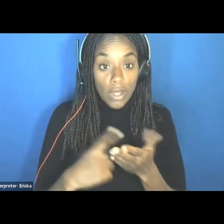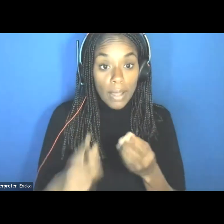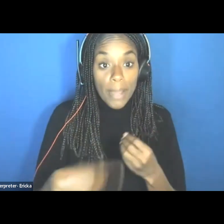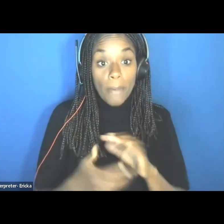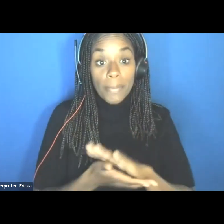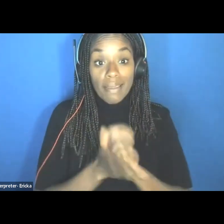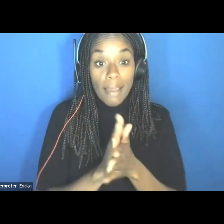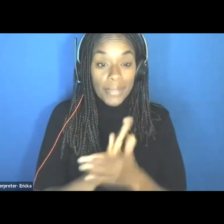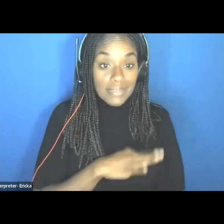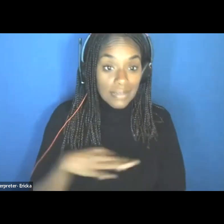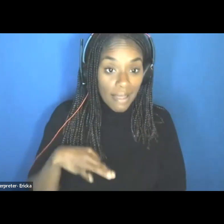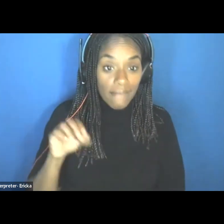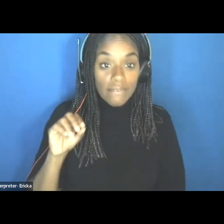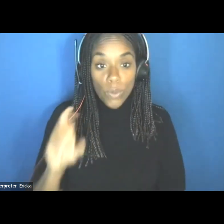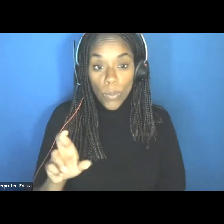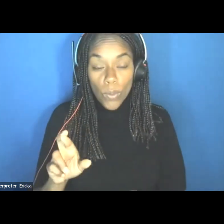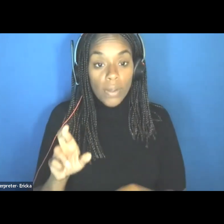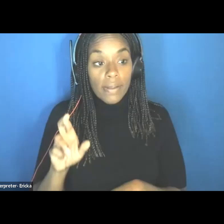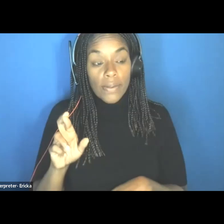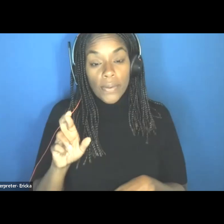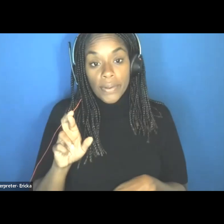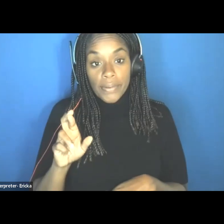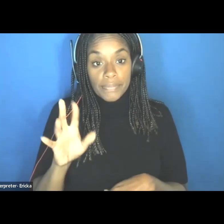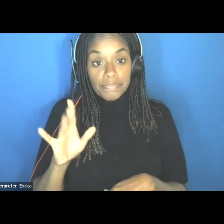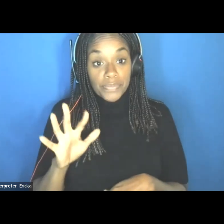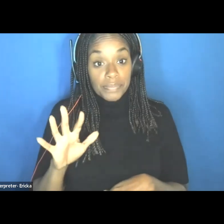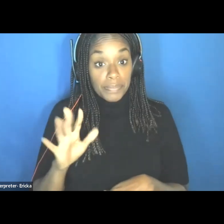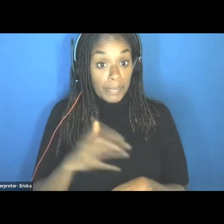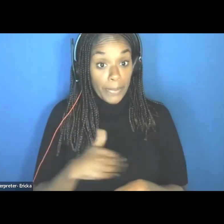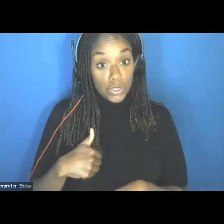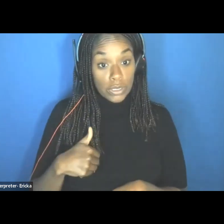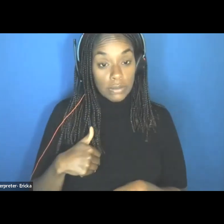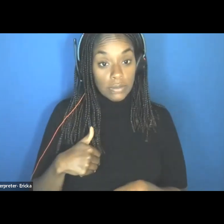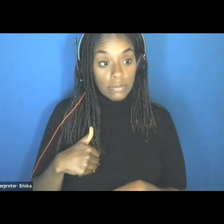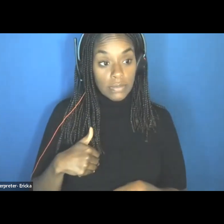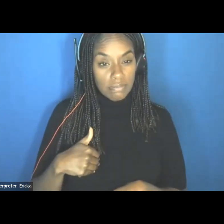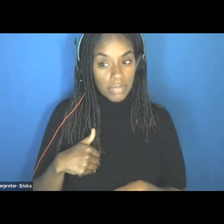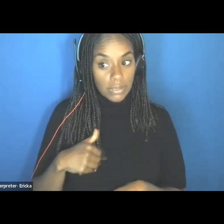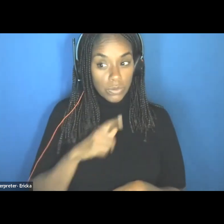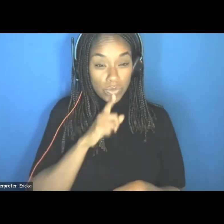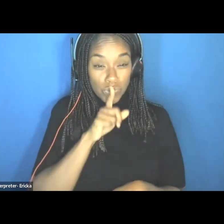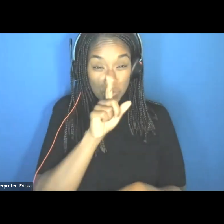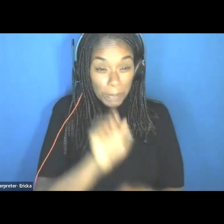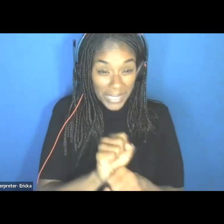And then again, so, for our CILs and SILCs are we doing something the same? We are willing to let people talk about becoming employees or becoming members.